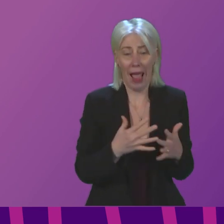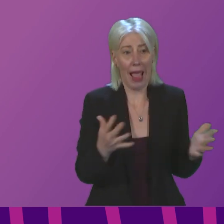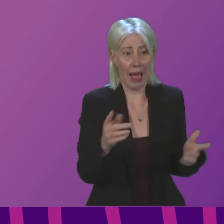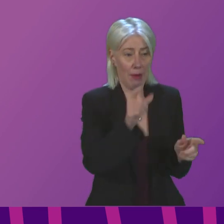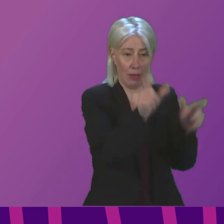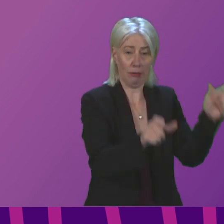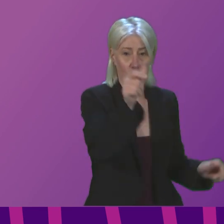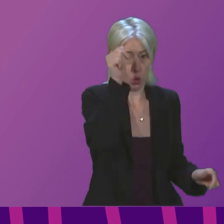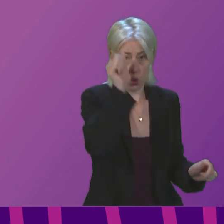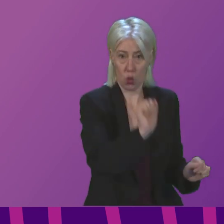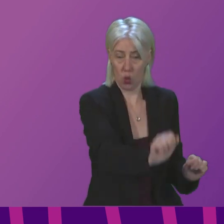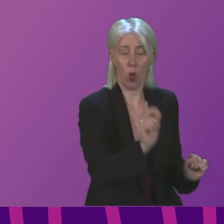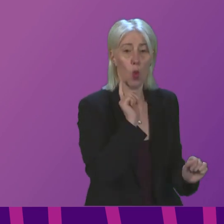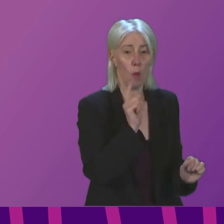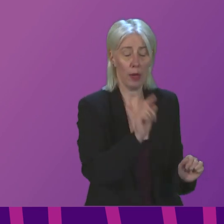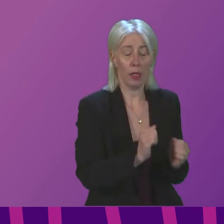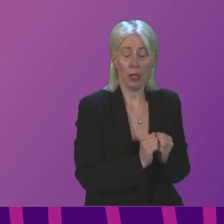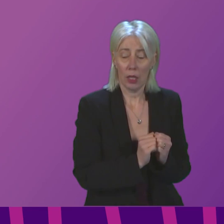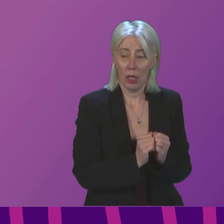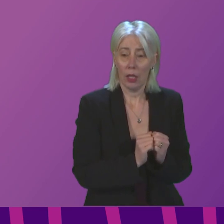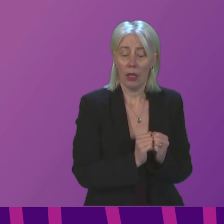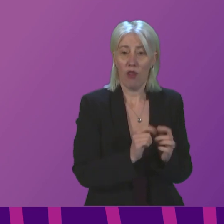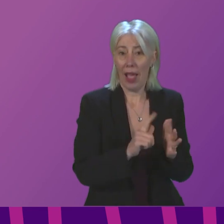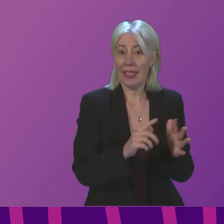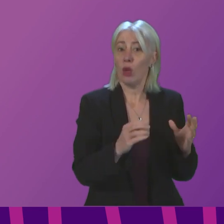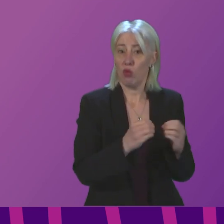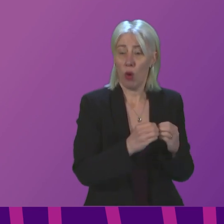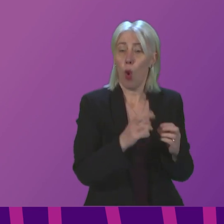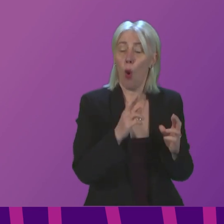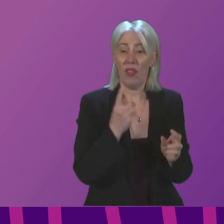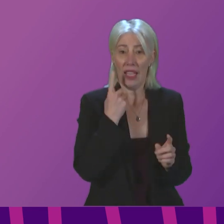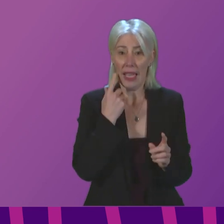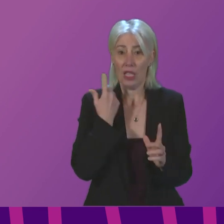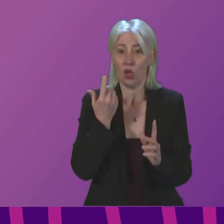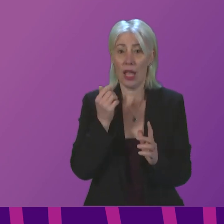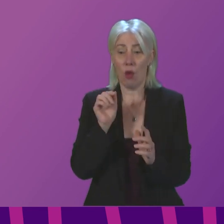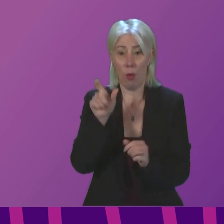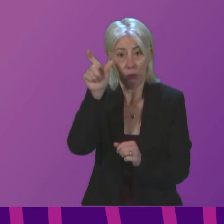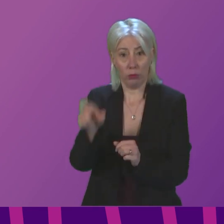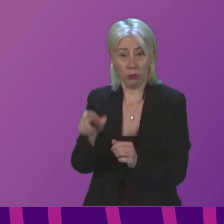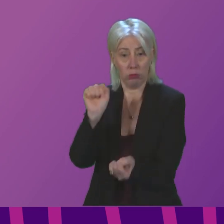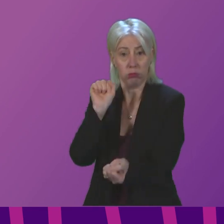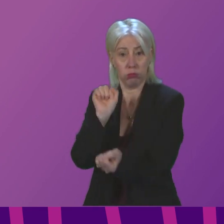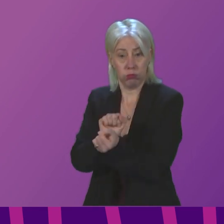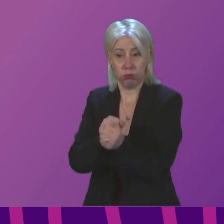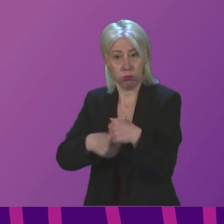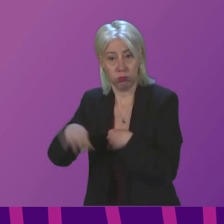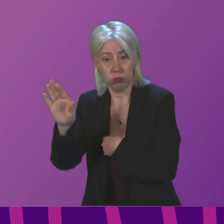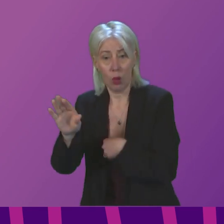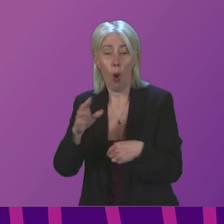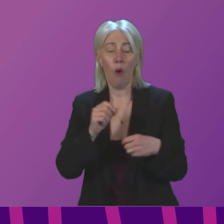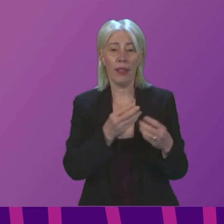her. I hope that the sentence yesterday will bring some closure to the family, but I do